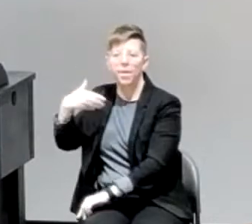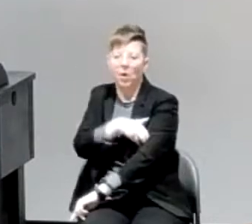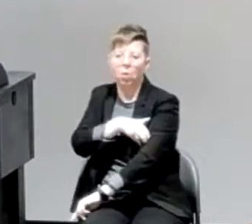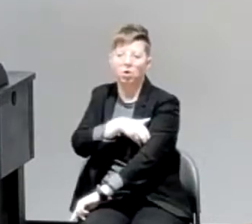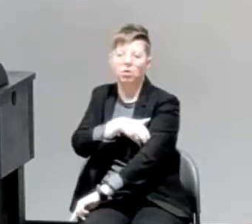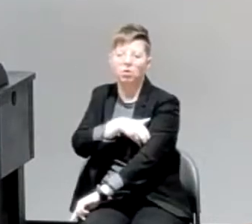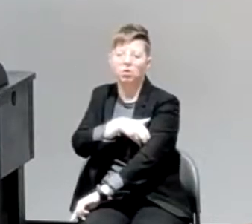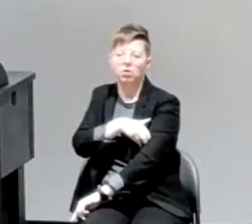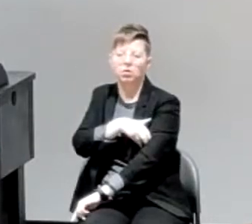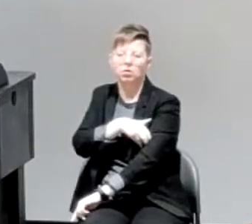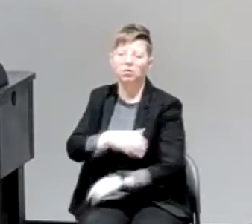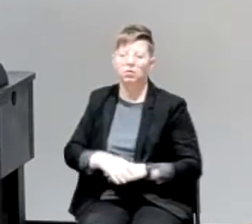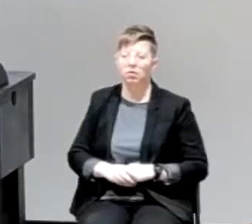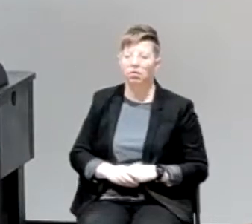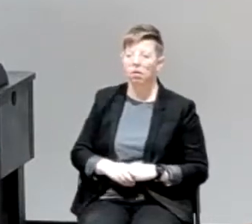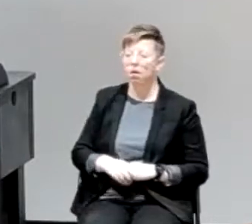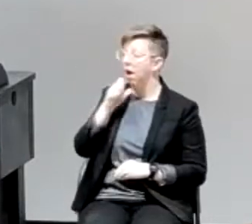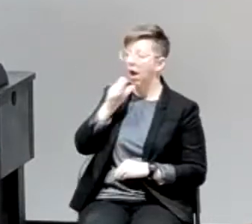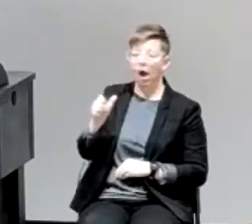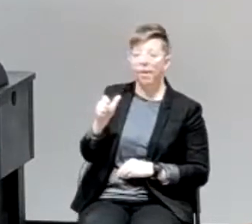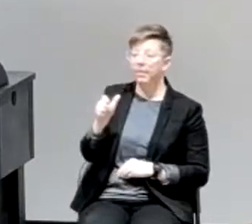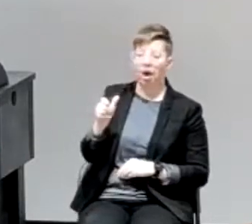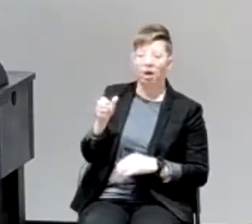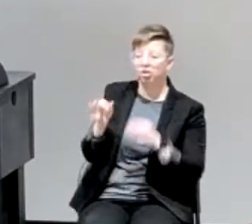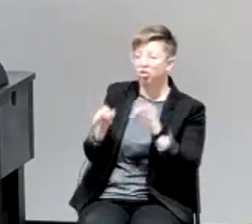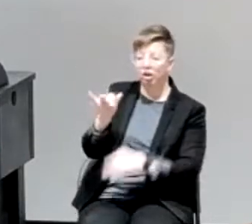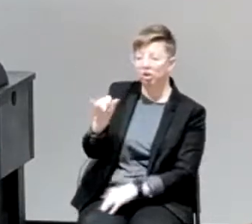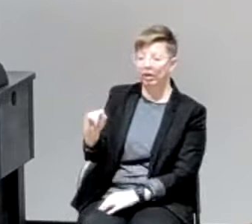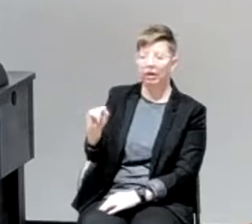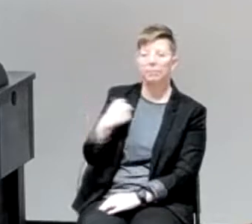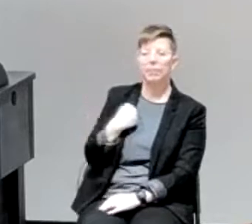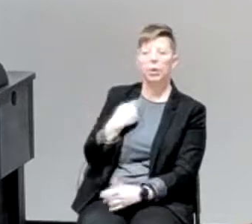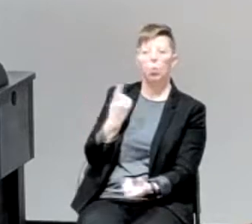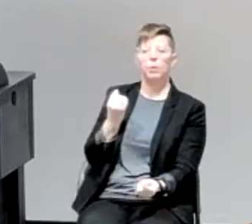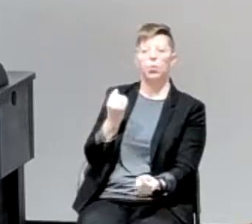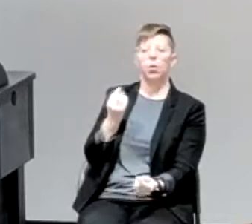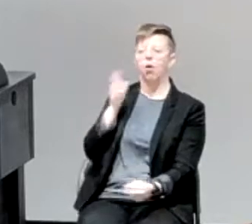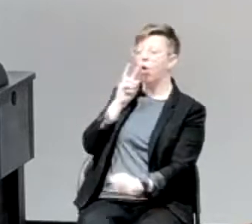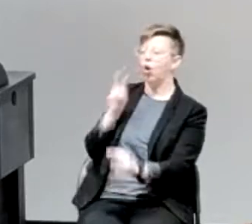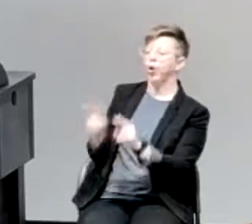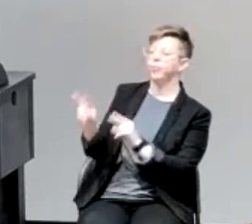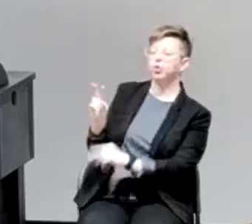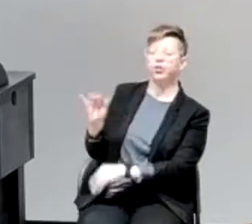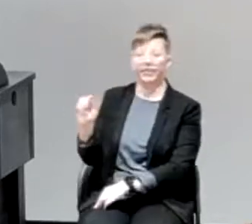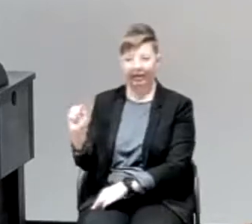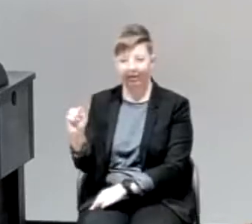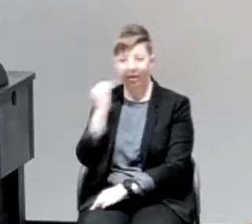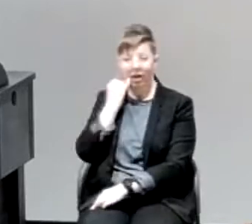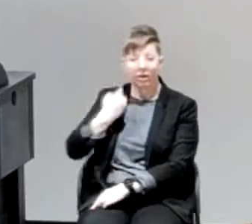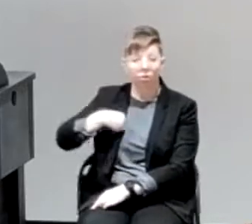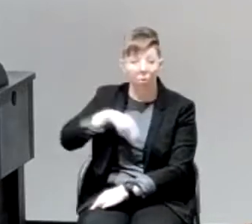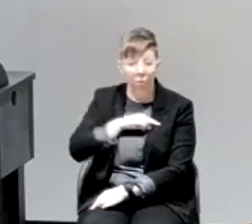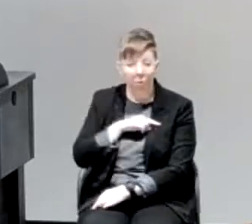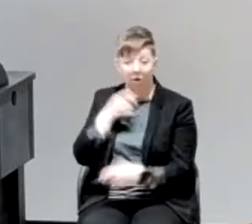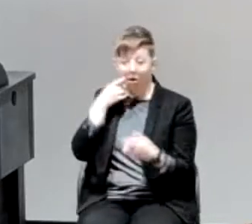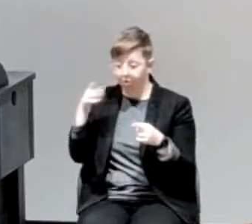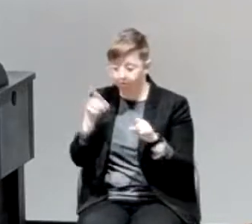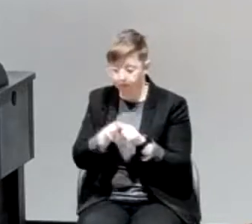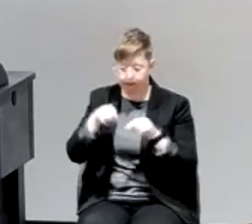I'd head intend system right side by their very definition built, maintain ed, and perpetuated by those who have been in power. I'm not judging it.